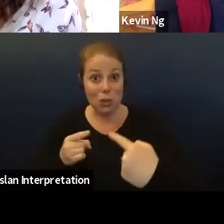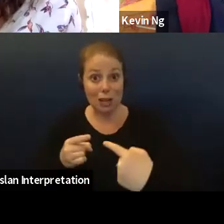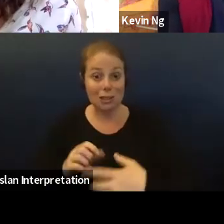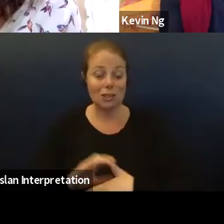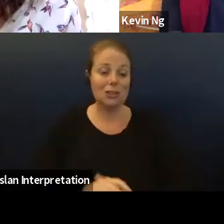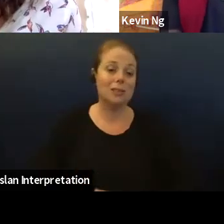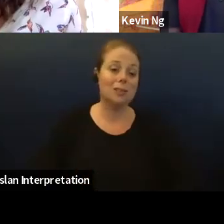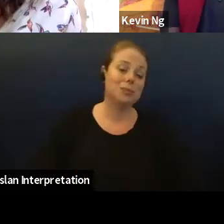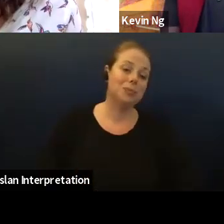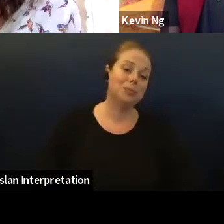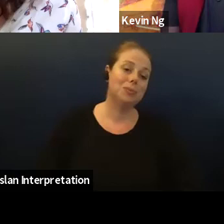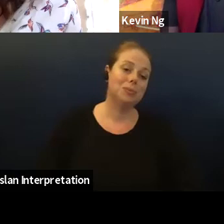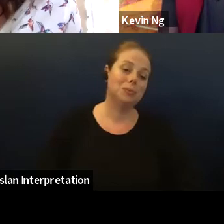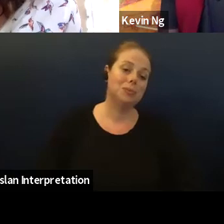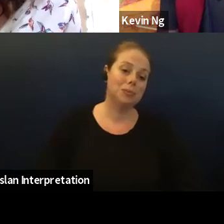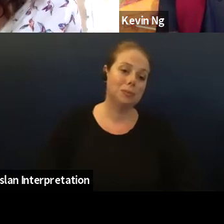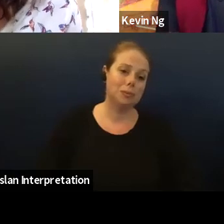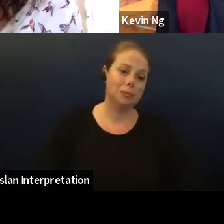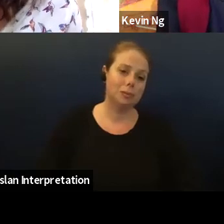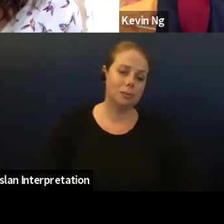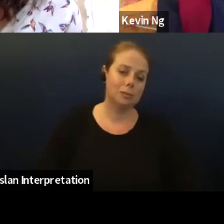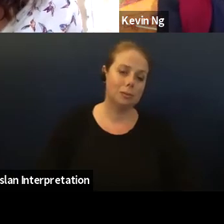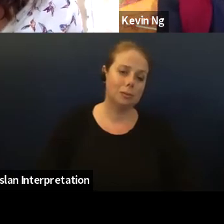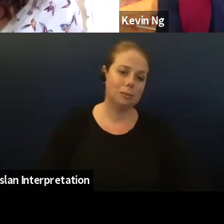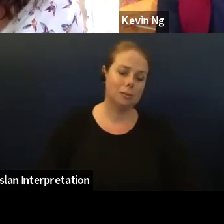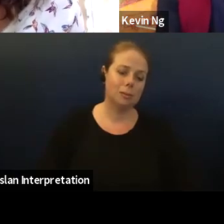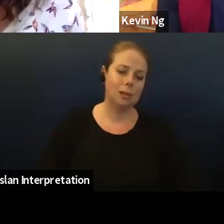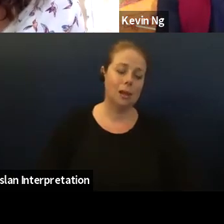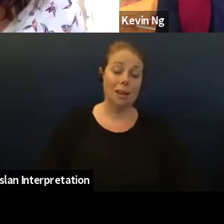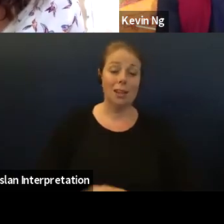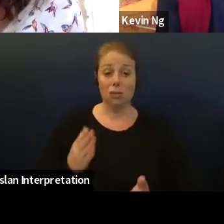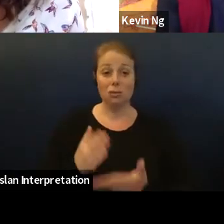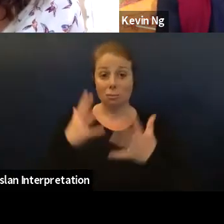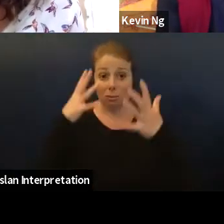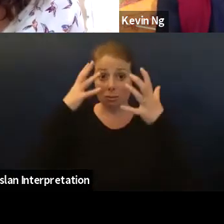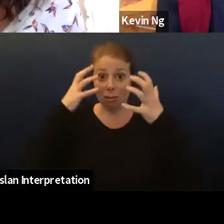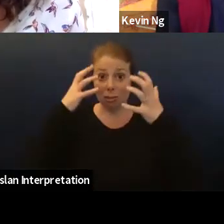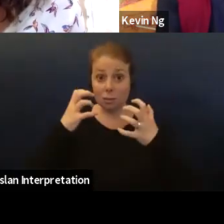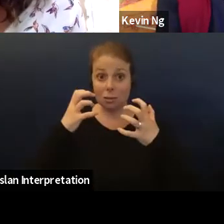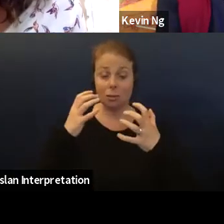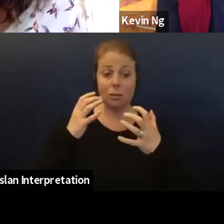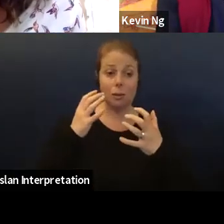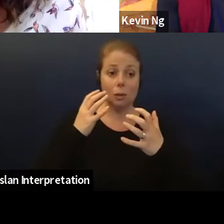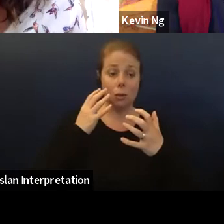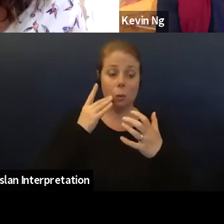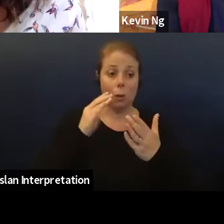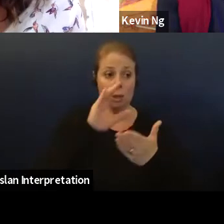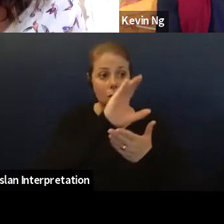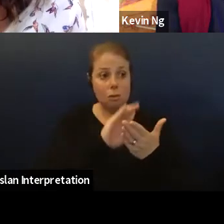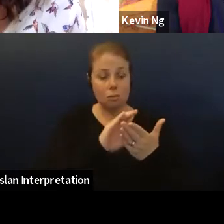you know, it was so stressful to fill out grant applications and often I would get halfway through